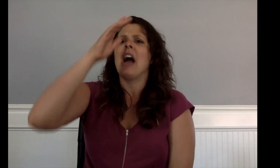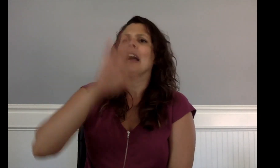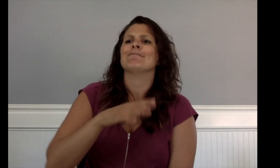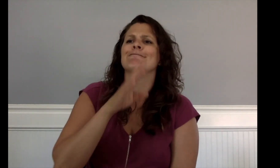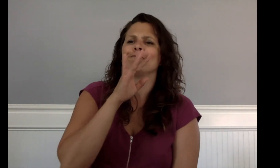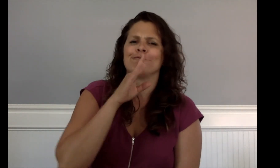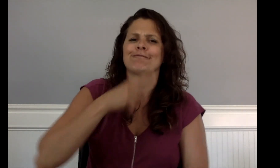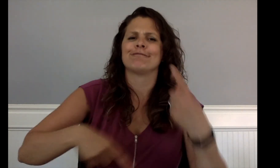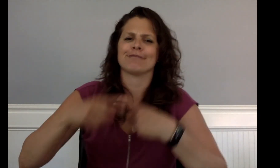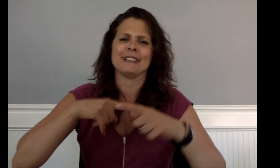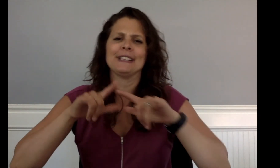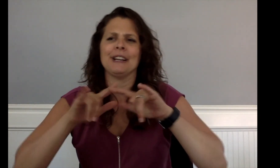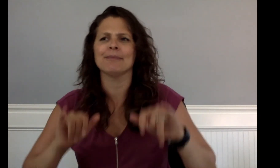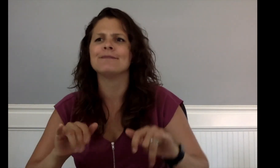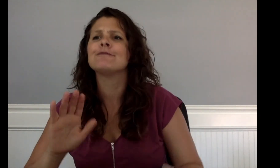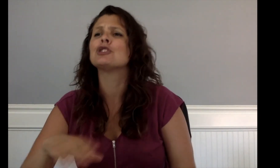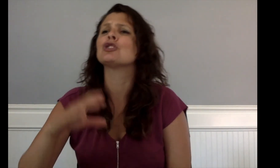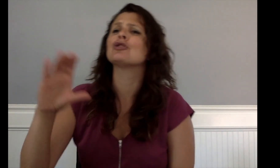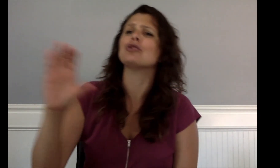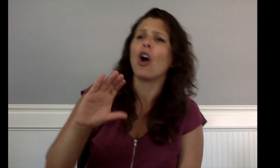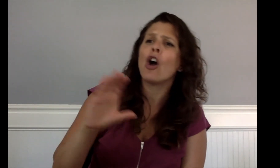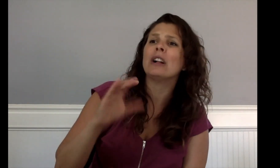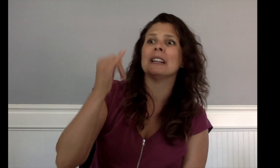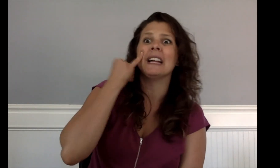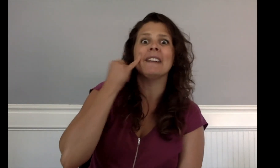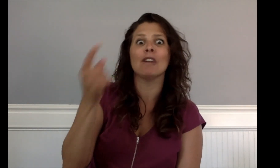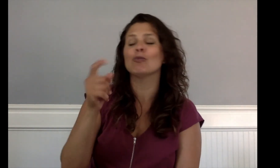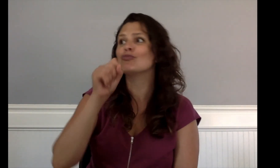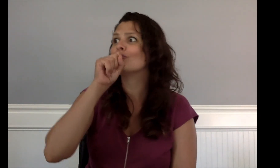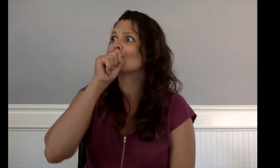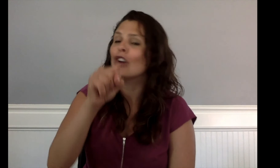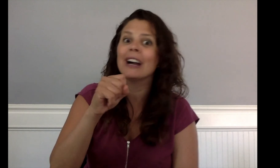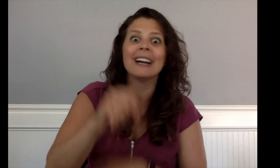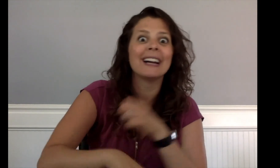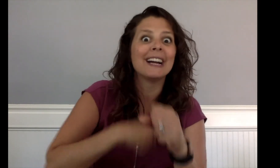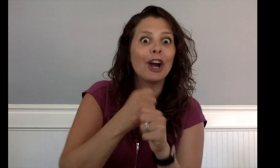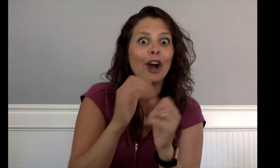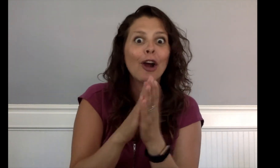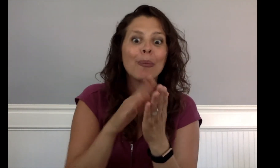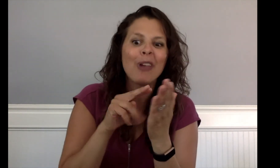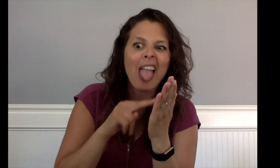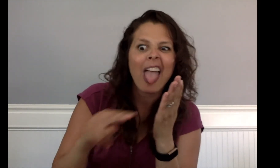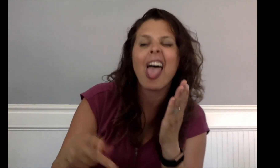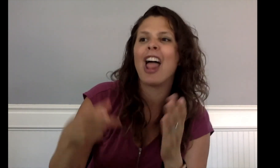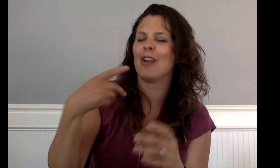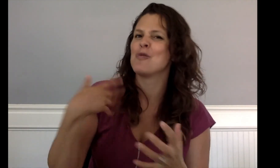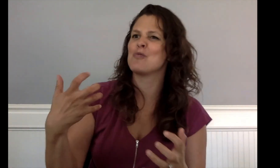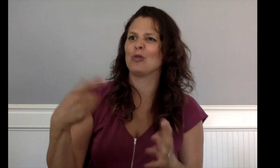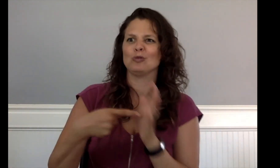“Charlie,” Mr. Castle now spoke and signed, “if you like yearbooks then you are